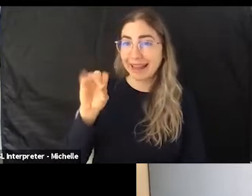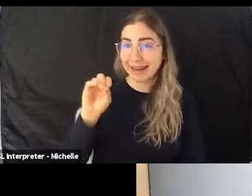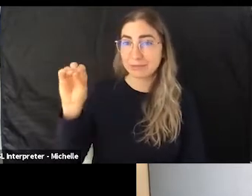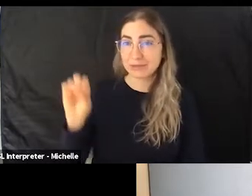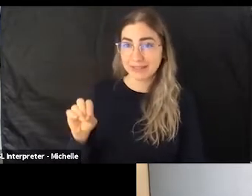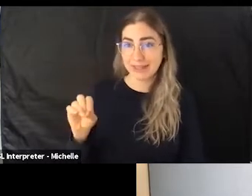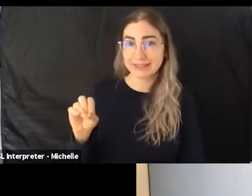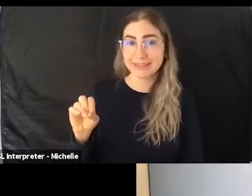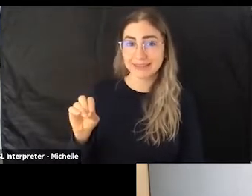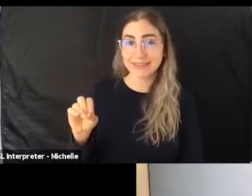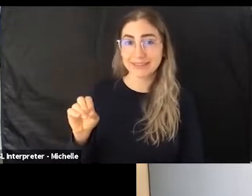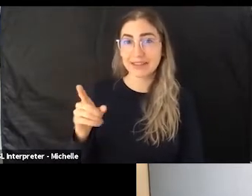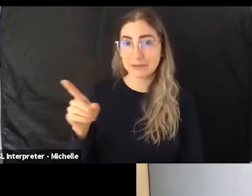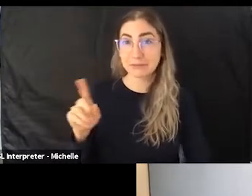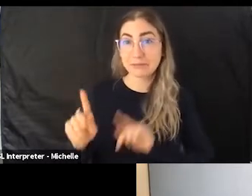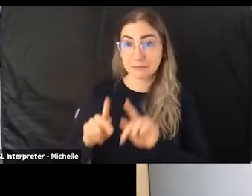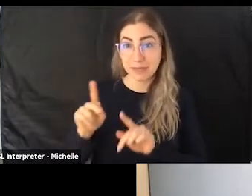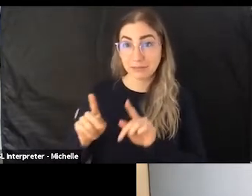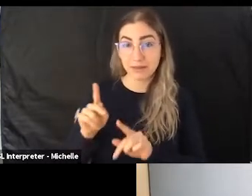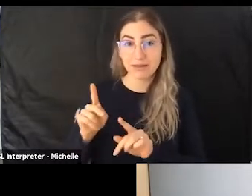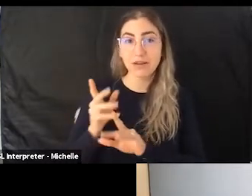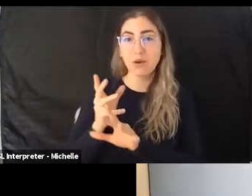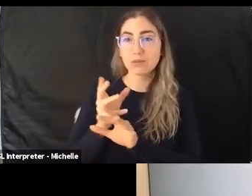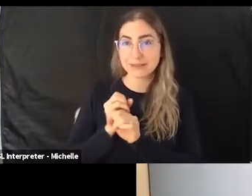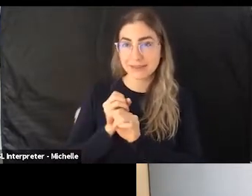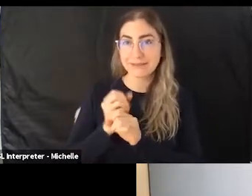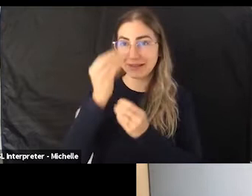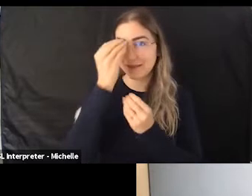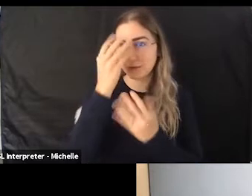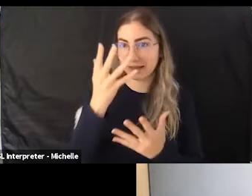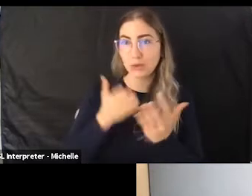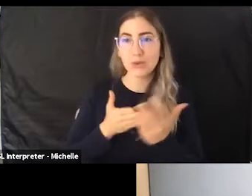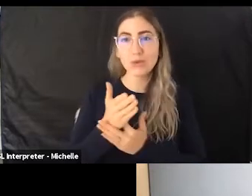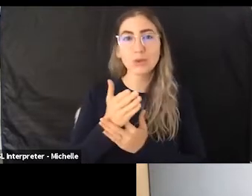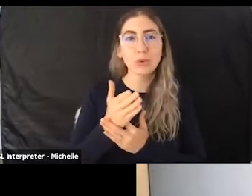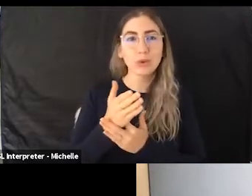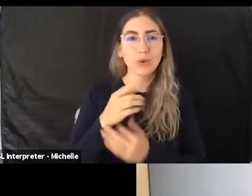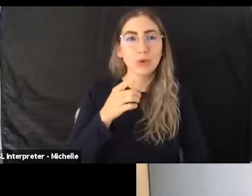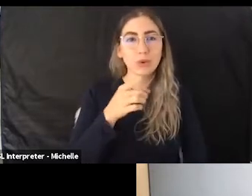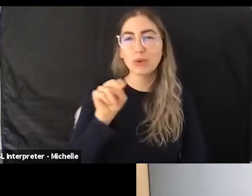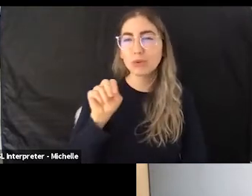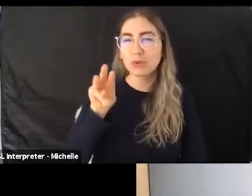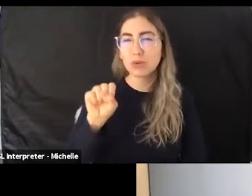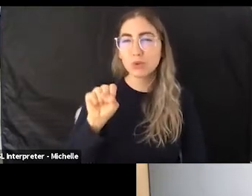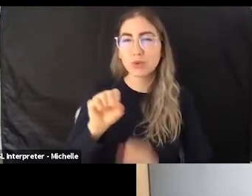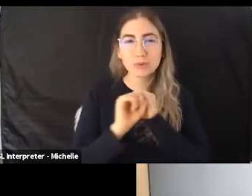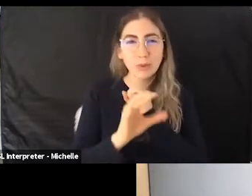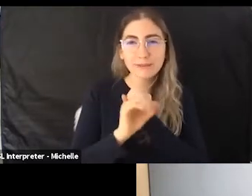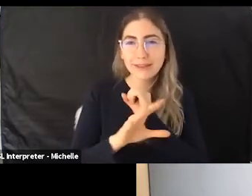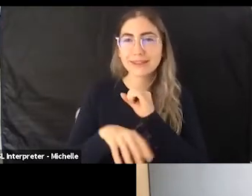AND YOU CAN SEE THAT ALMOST 80% OF RESPONDENTS RECEIVED RECEIVED THEIR INFORMATION THROUGH NEWS BRIEFINGS IN VIDEO THEIR INFORMATION THROUGH NEWS BRIEFINGS IN VIDEO FORMAT. FORMAT. THIS WAS FOLLOWED